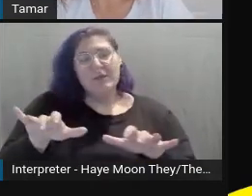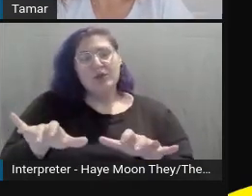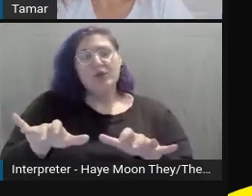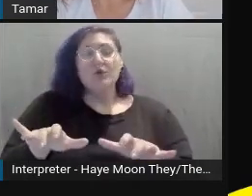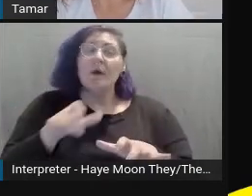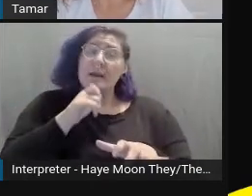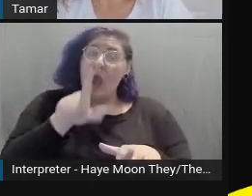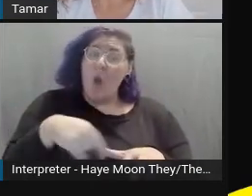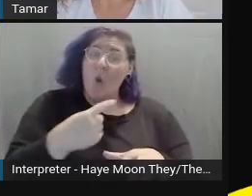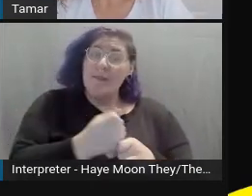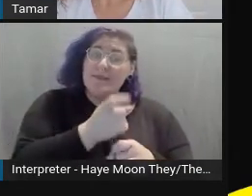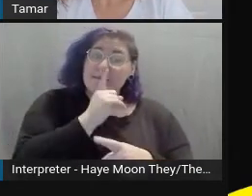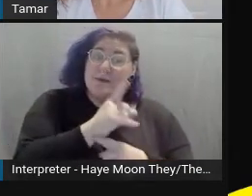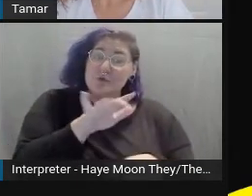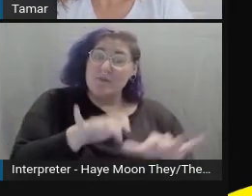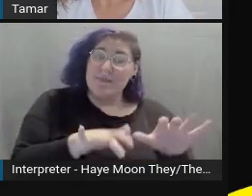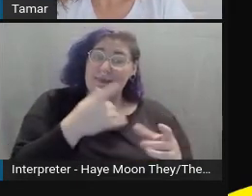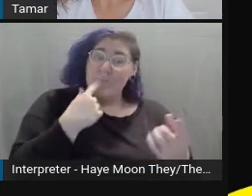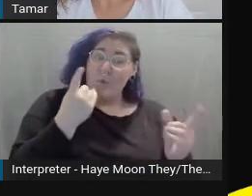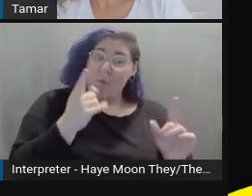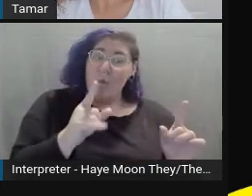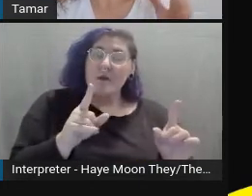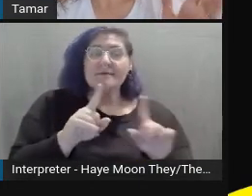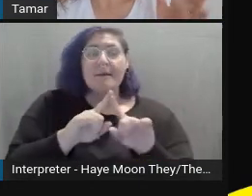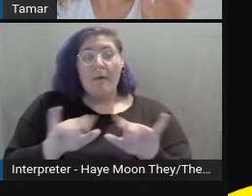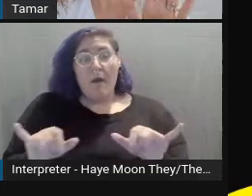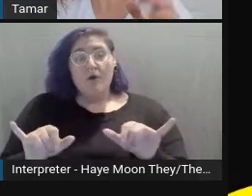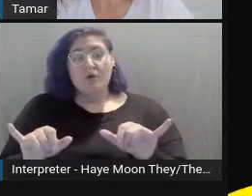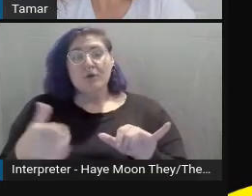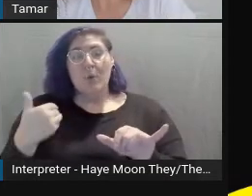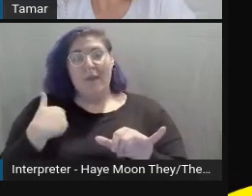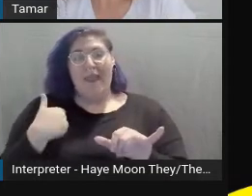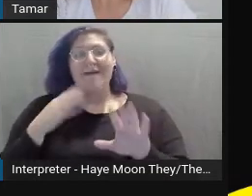that the keyboard works, but that we have focus and whatnot.